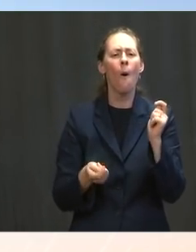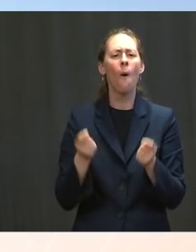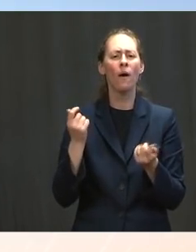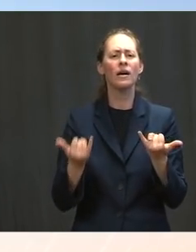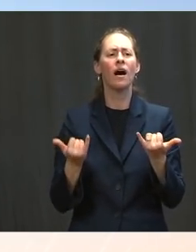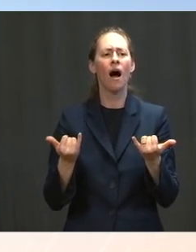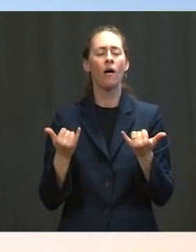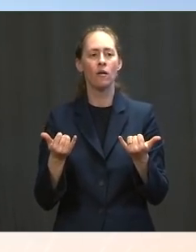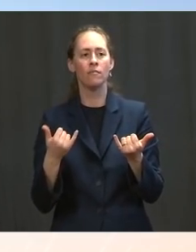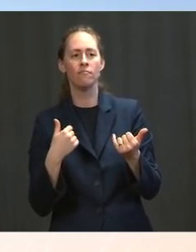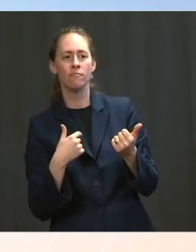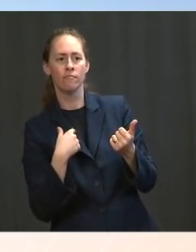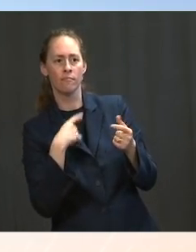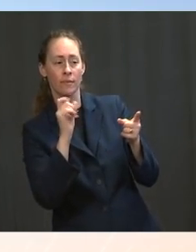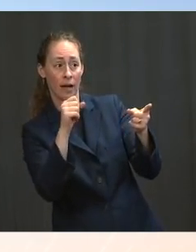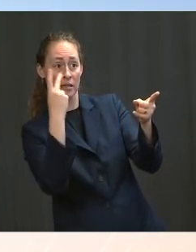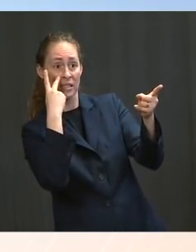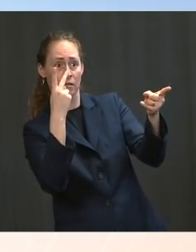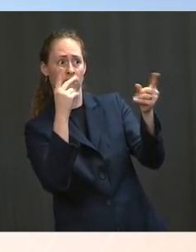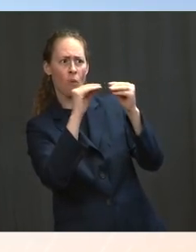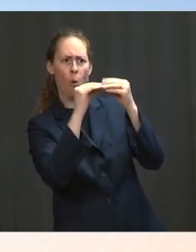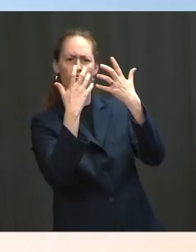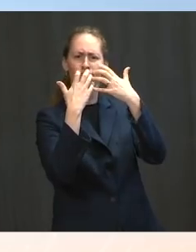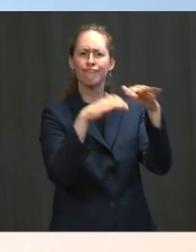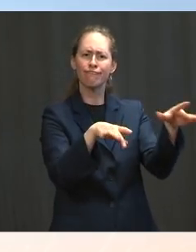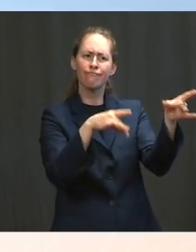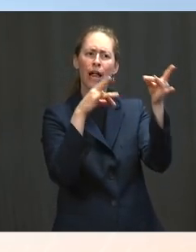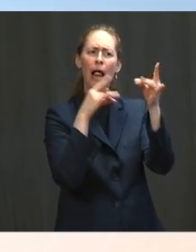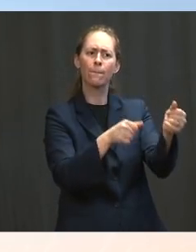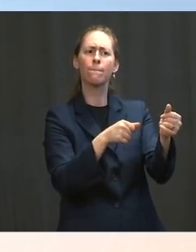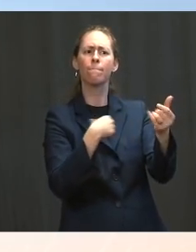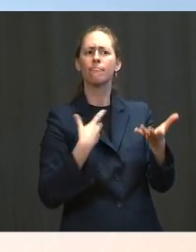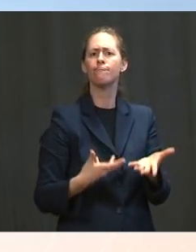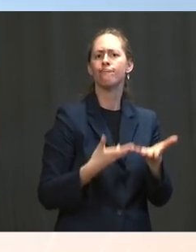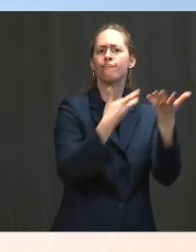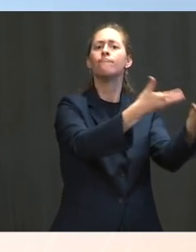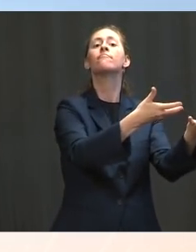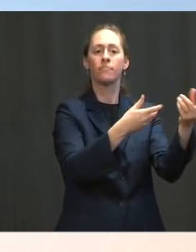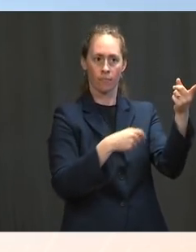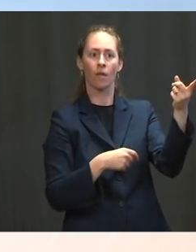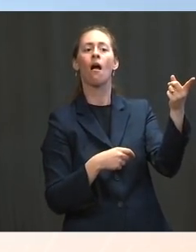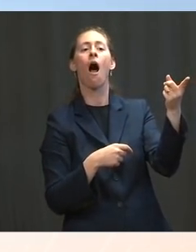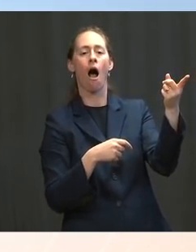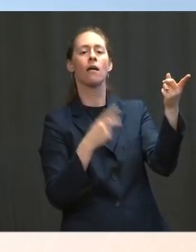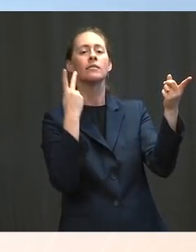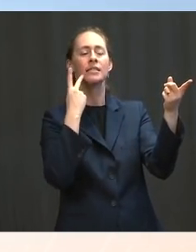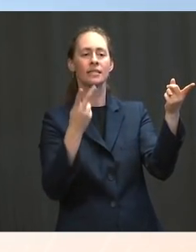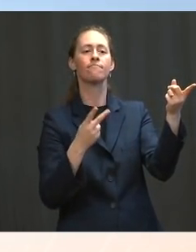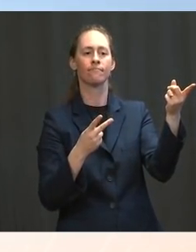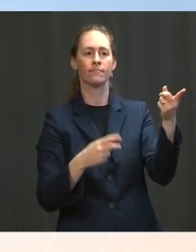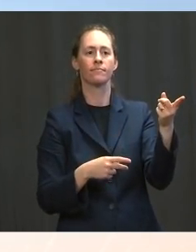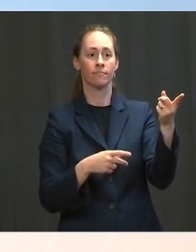at receiving those doses. They've worked through the red tape. And that enables us to provide the doses more easily in the future.